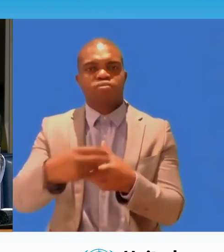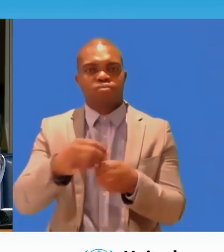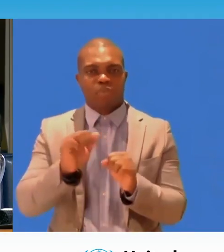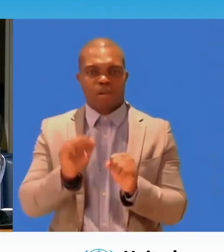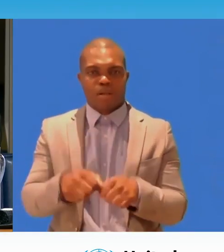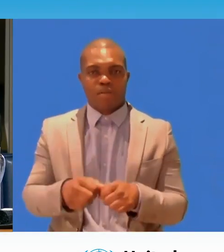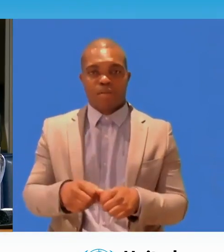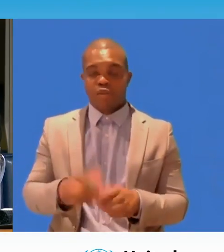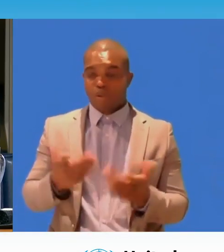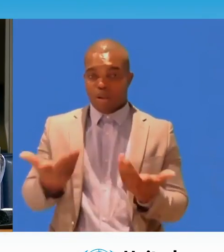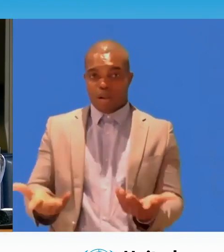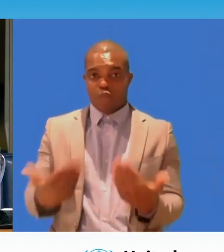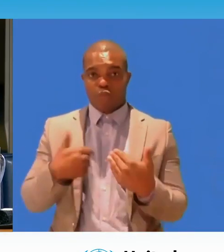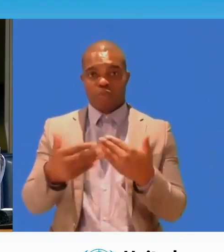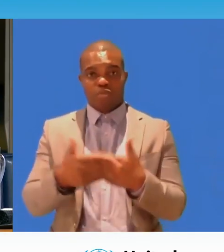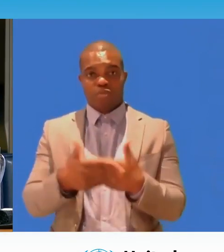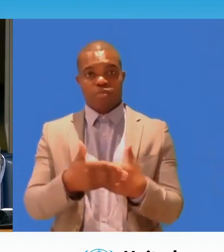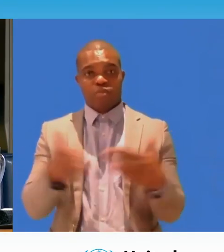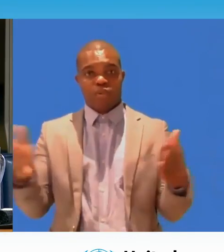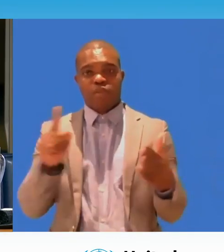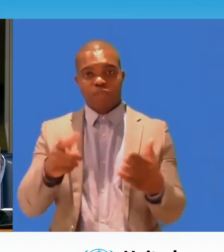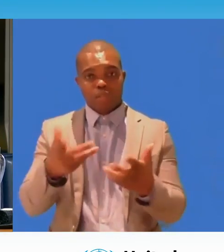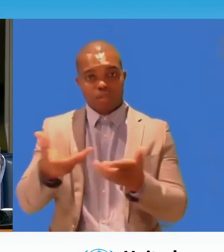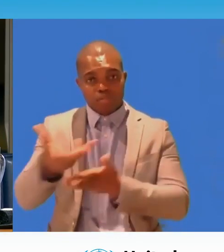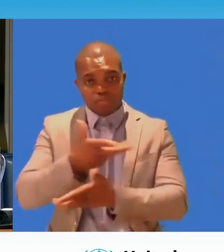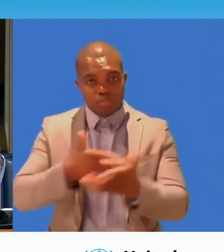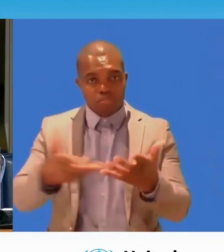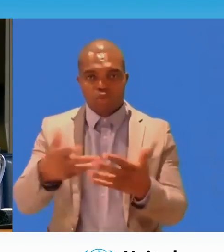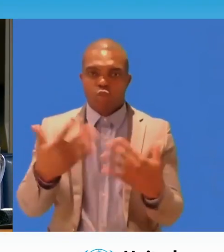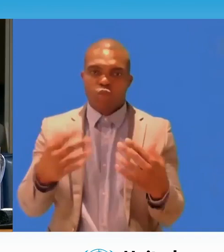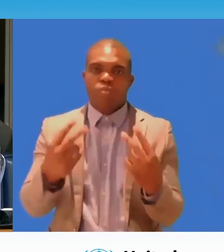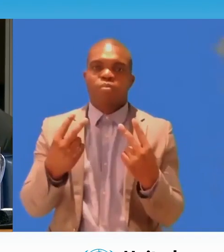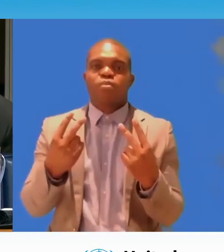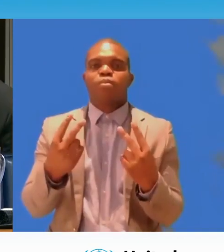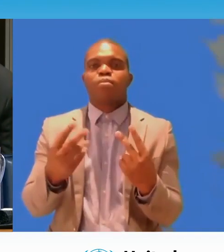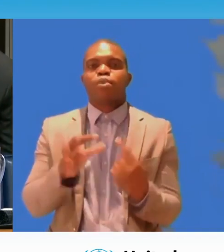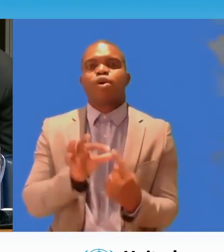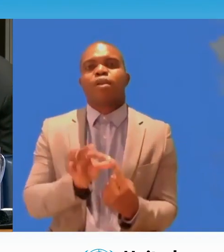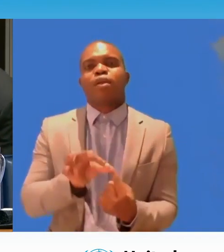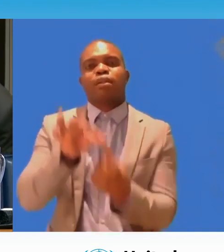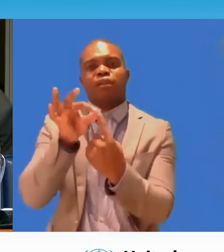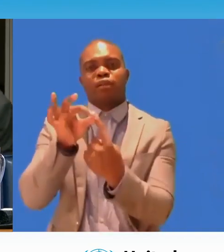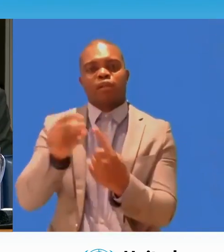an important Forum to exchange knowledge and and share good practices among states parties